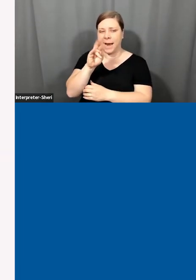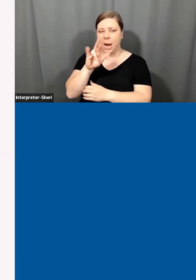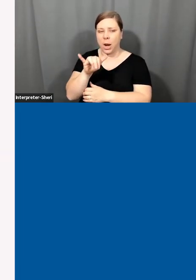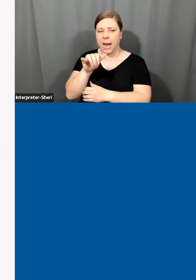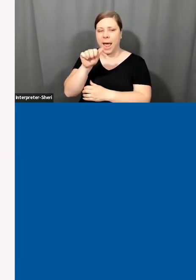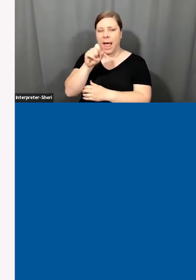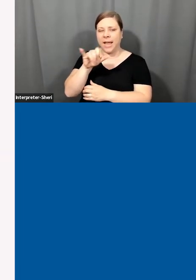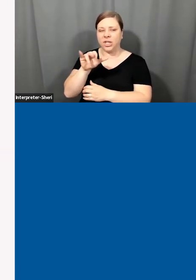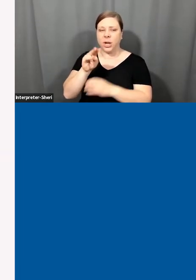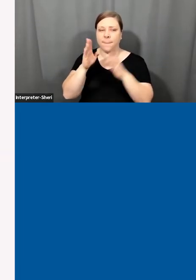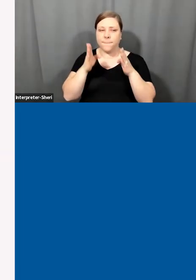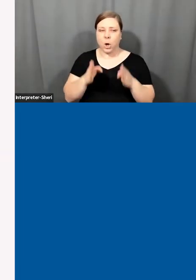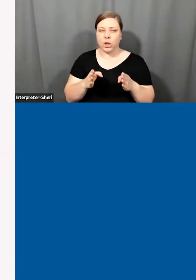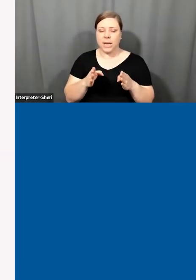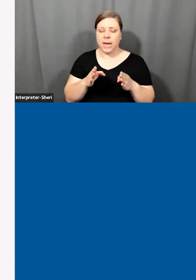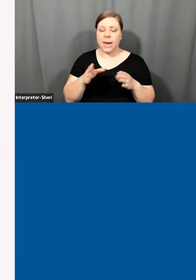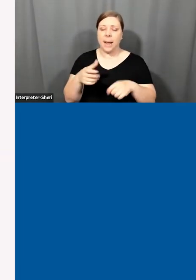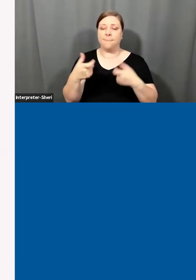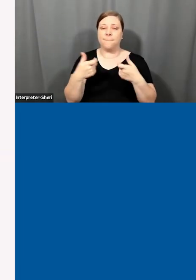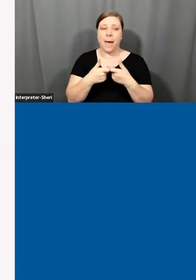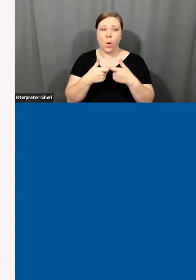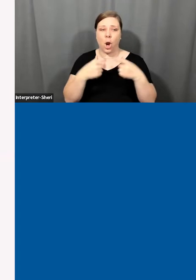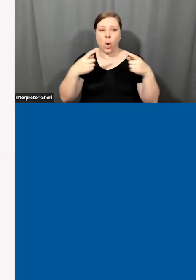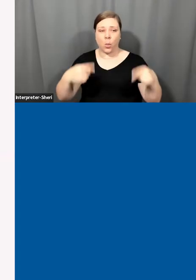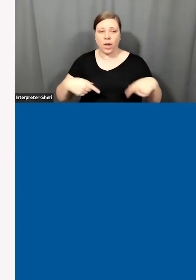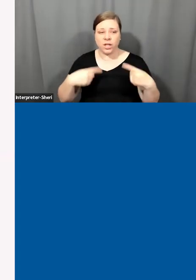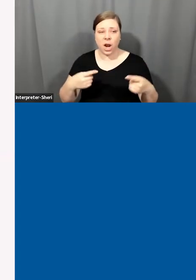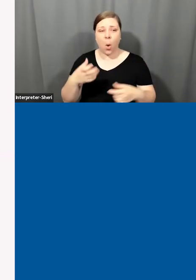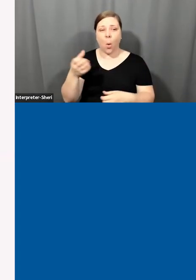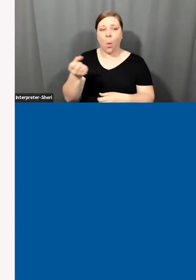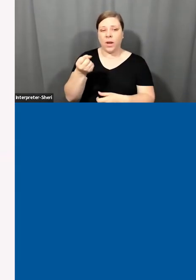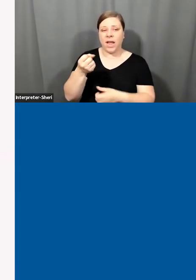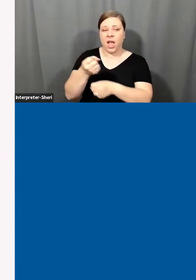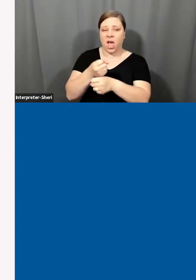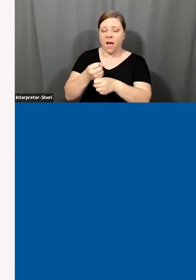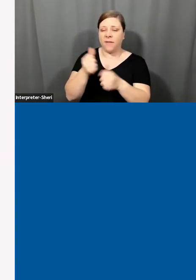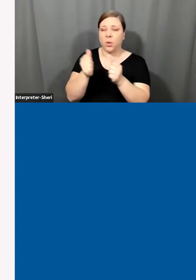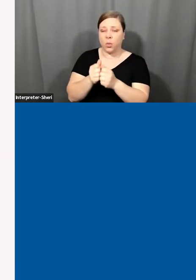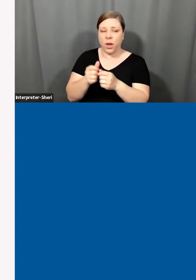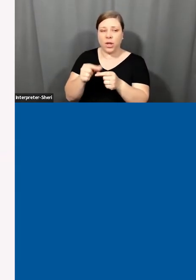They have piercings, a trach tube and a red outfit. A yellow purse hangs from the side of their chair,